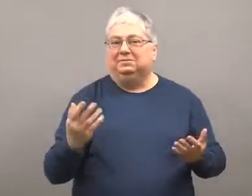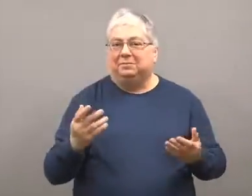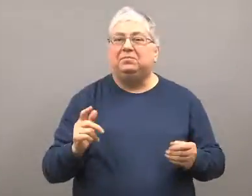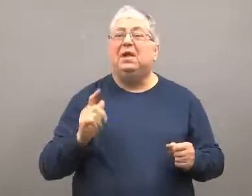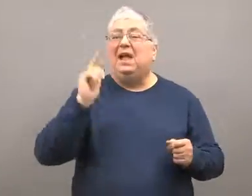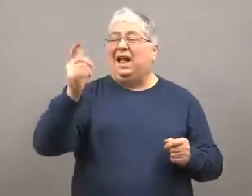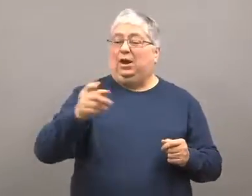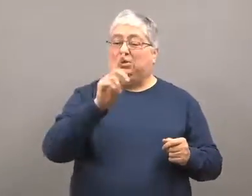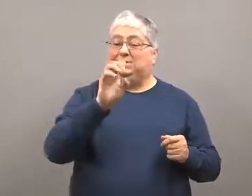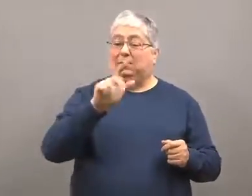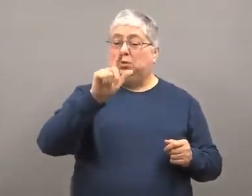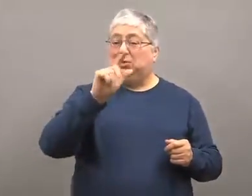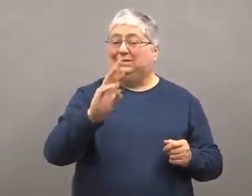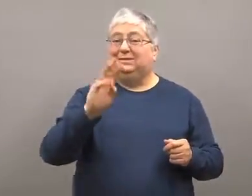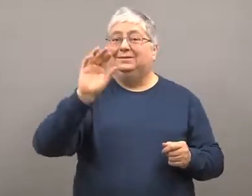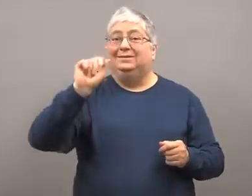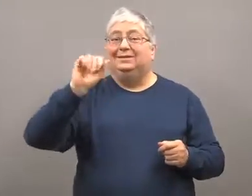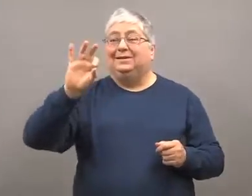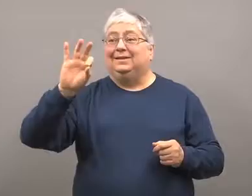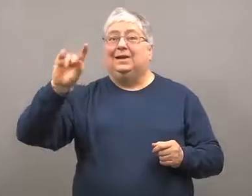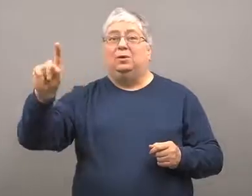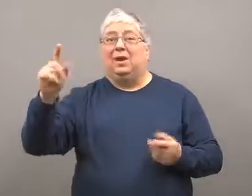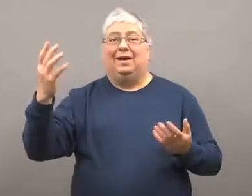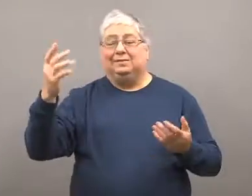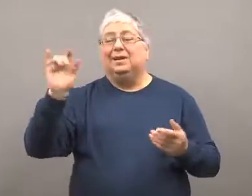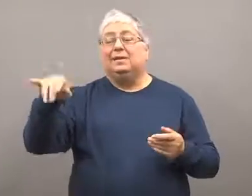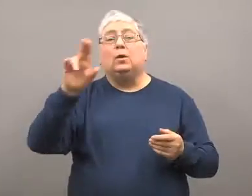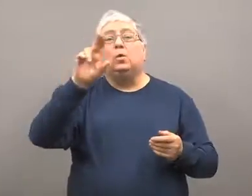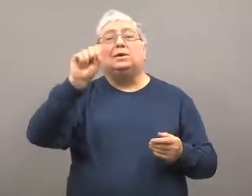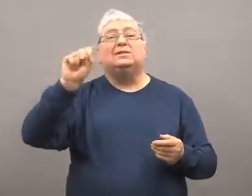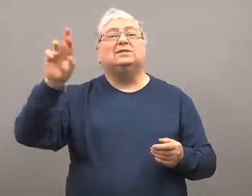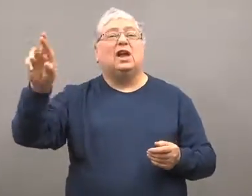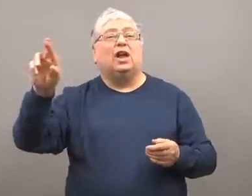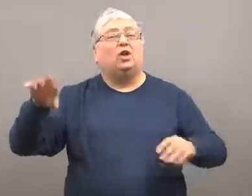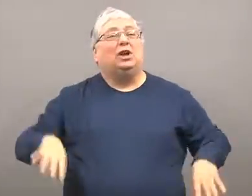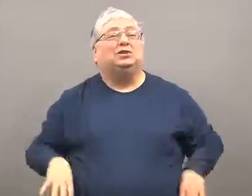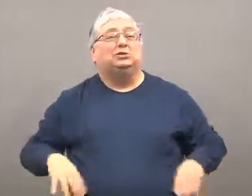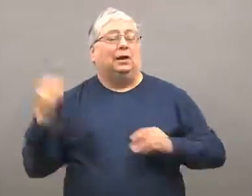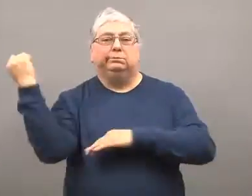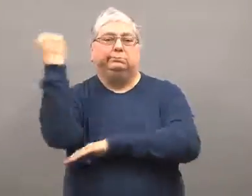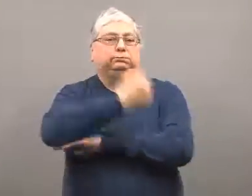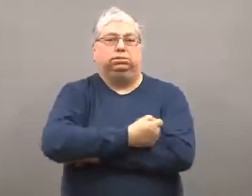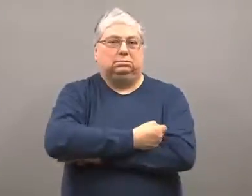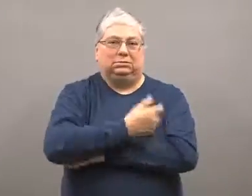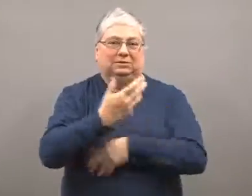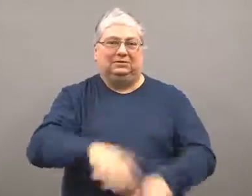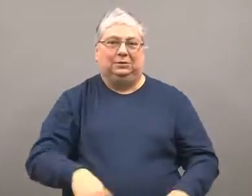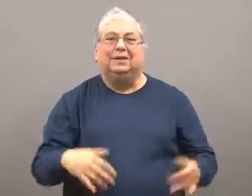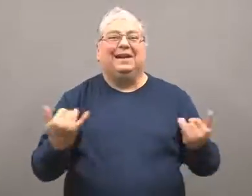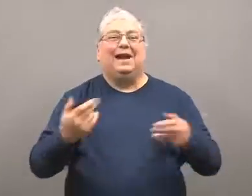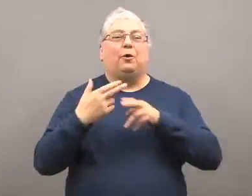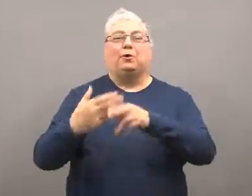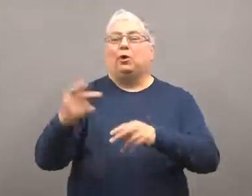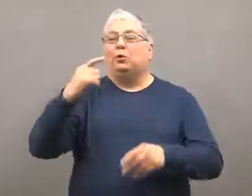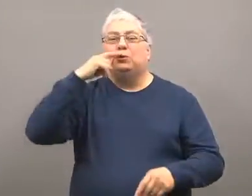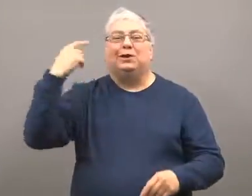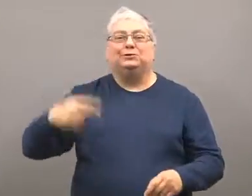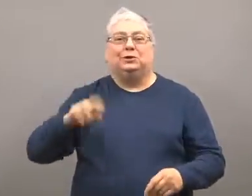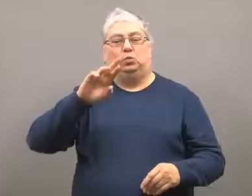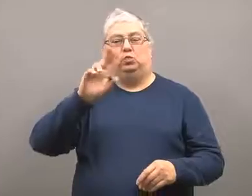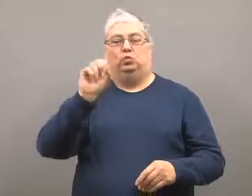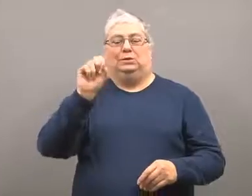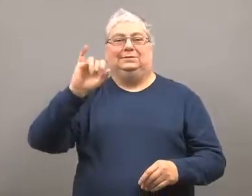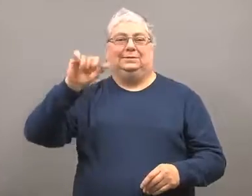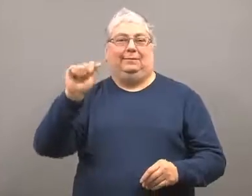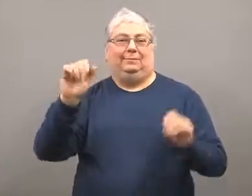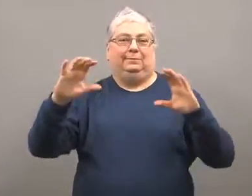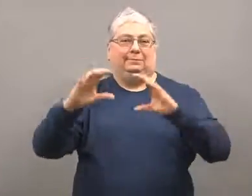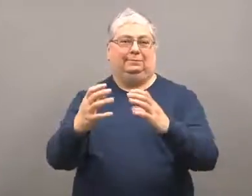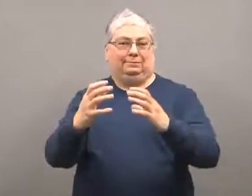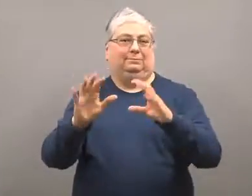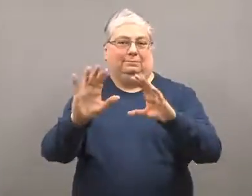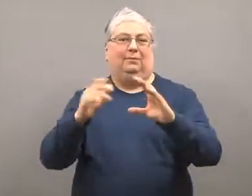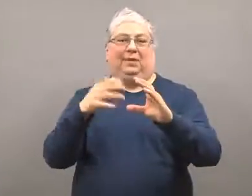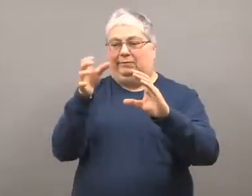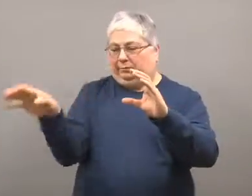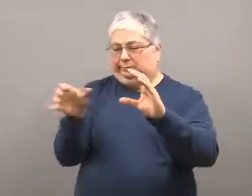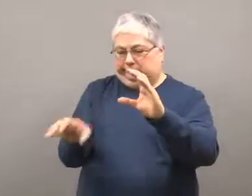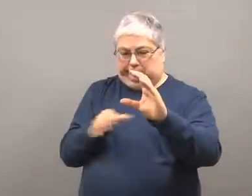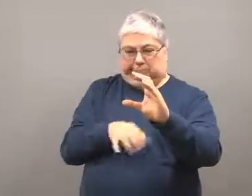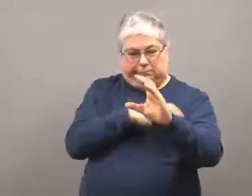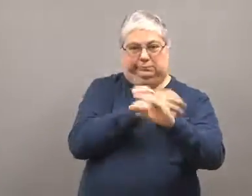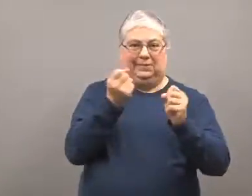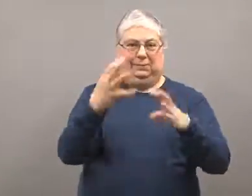The USSR collapsed on December 26, 1991.